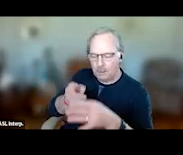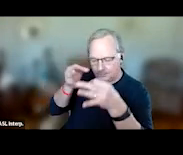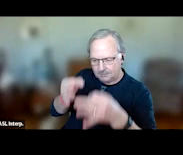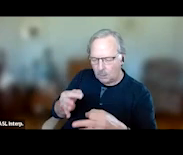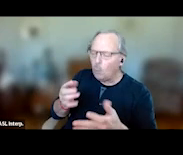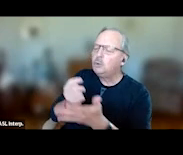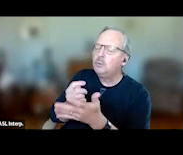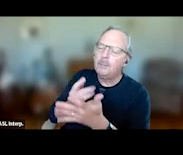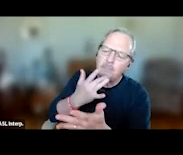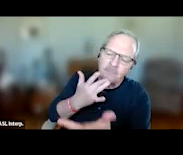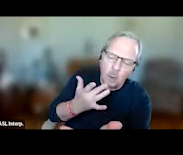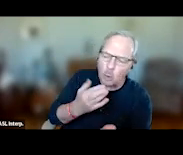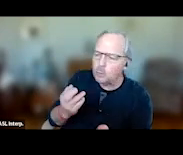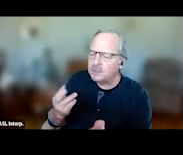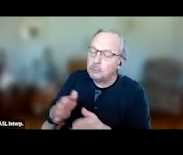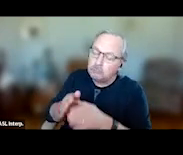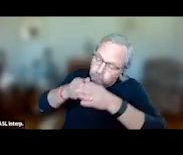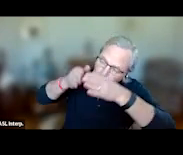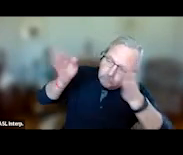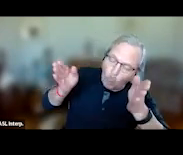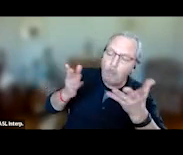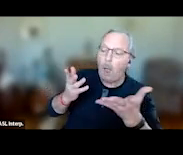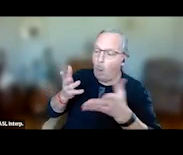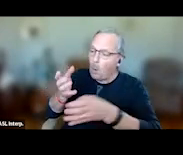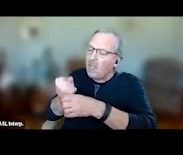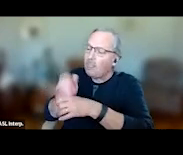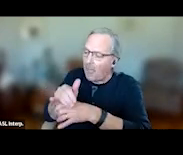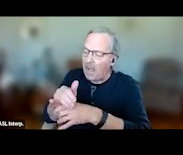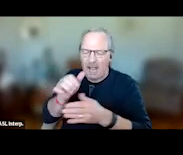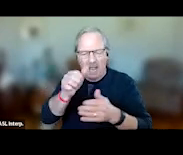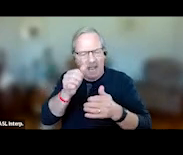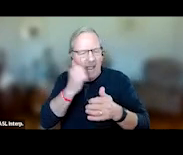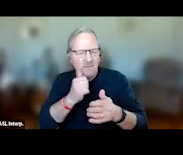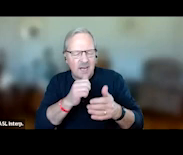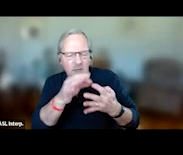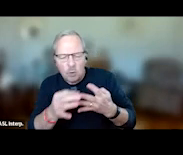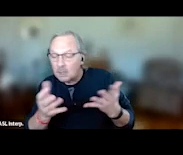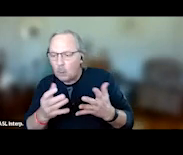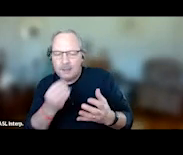or which resources they're open to pursuing, and everyday choices like what they eat for lunch or for snacks, right?